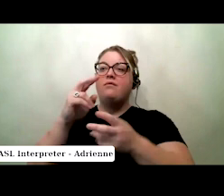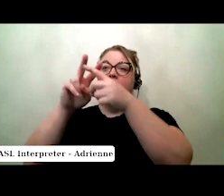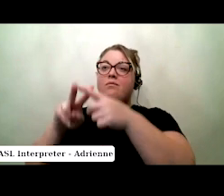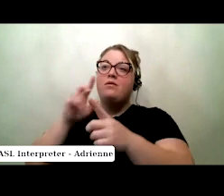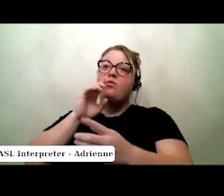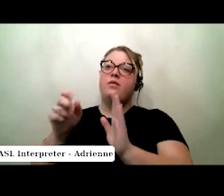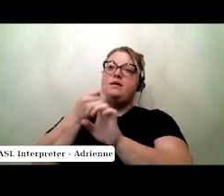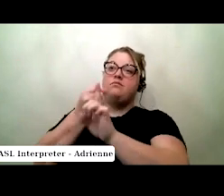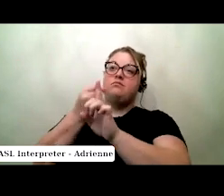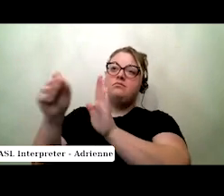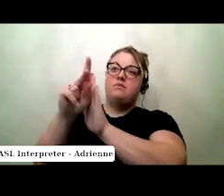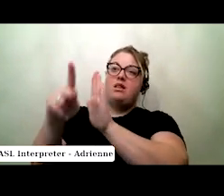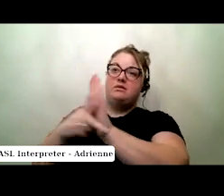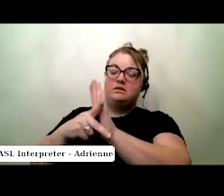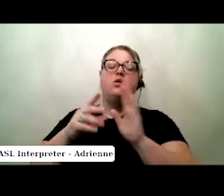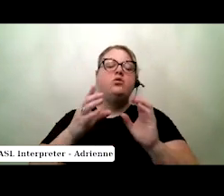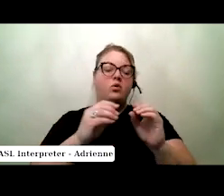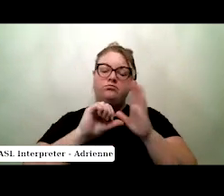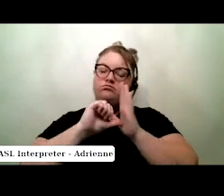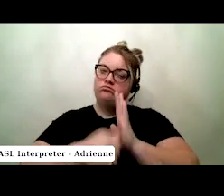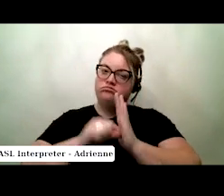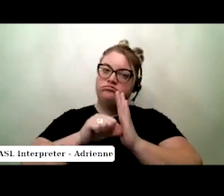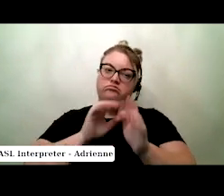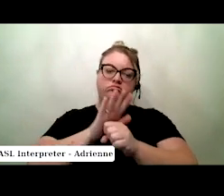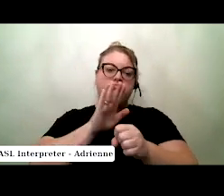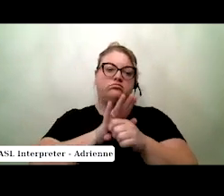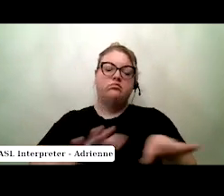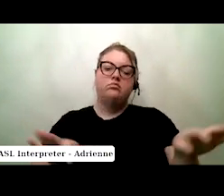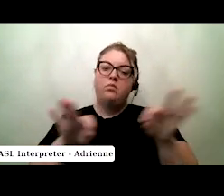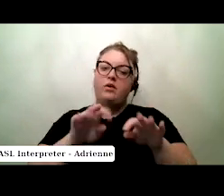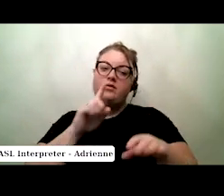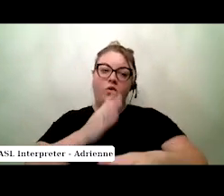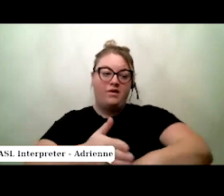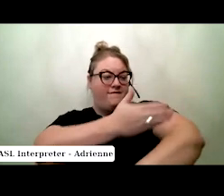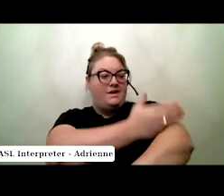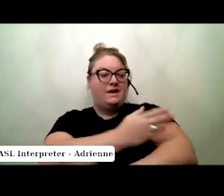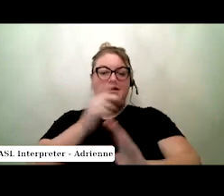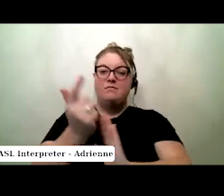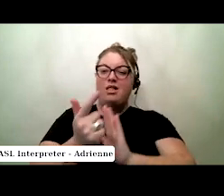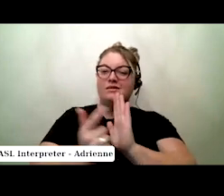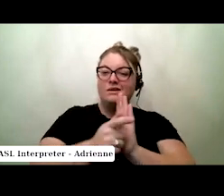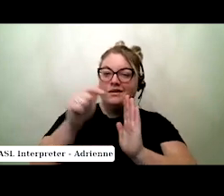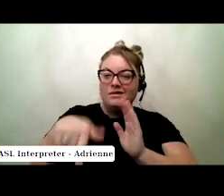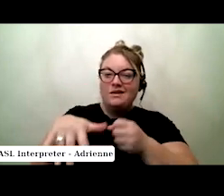So I can't stress enough from our perspective. The importance of advancing this space now.